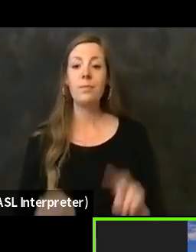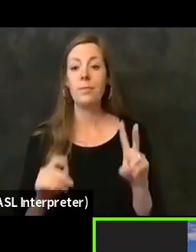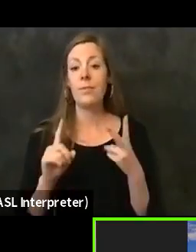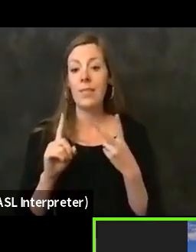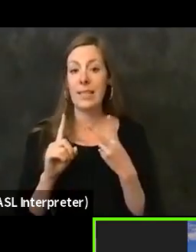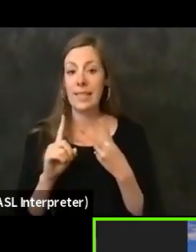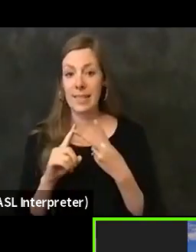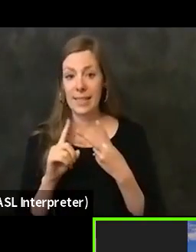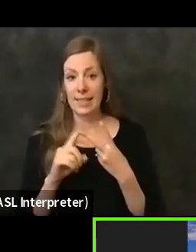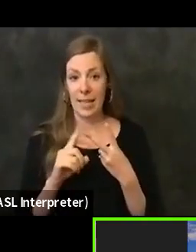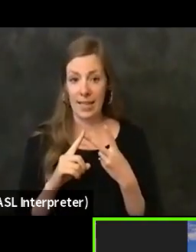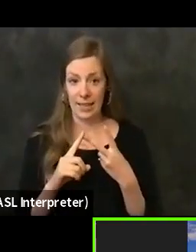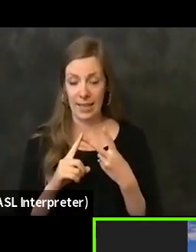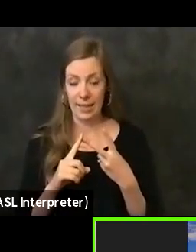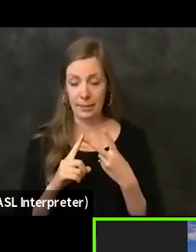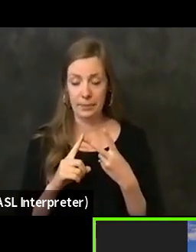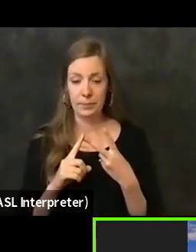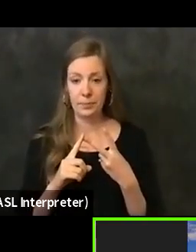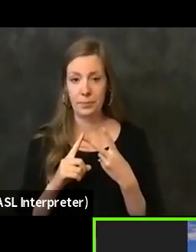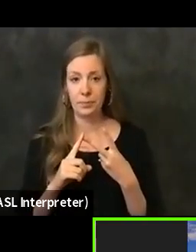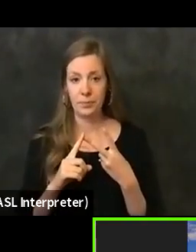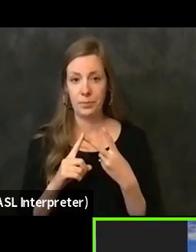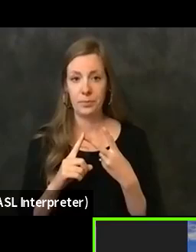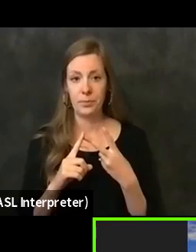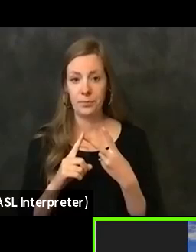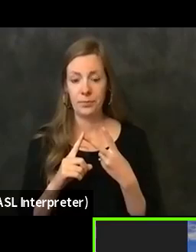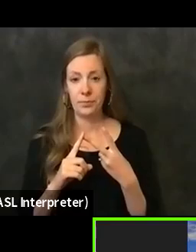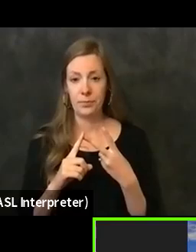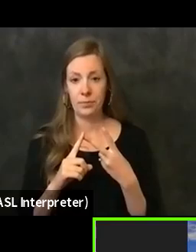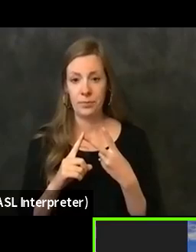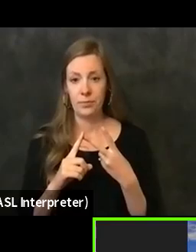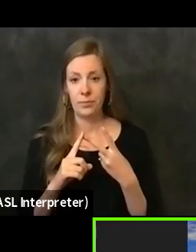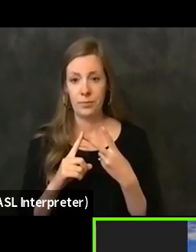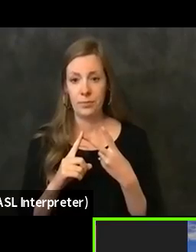on outside of the third party administrator administrator in Blue Shield